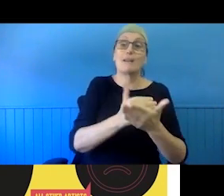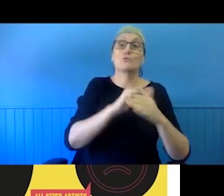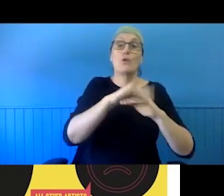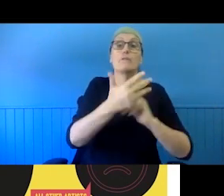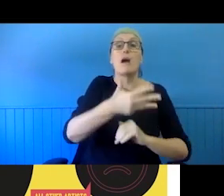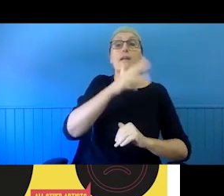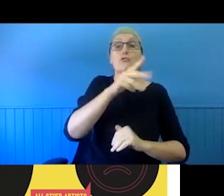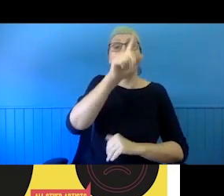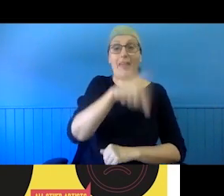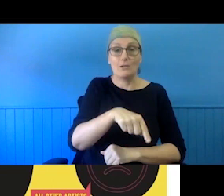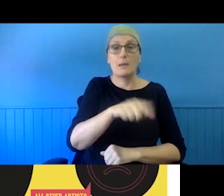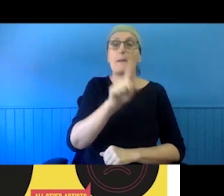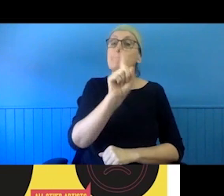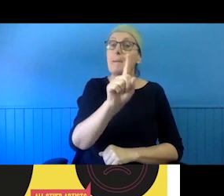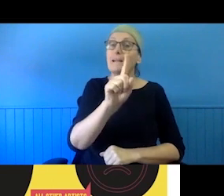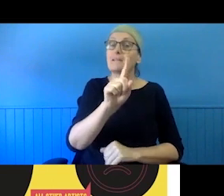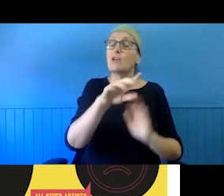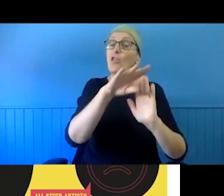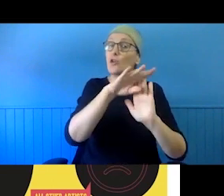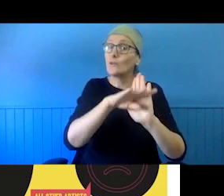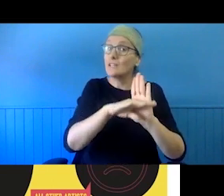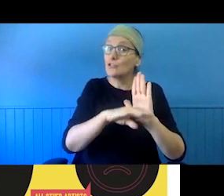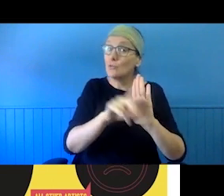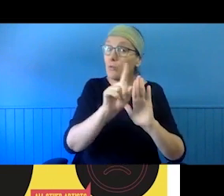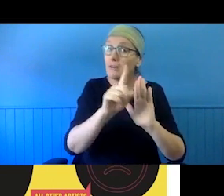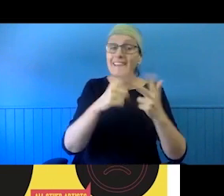series of rewards on the campaign, you had to guarantee that you would